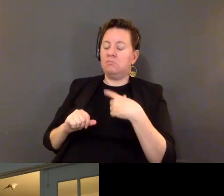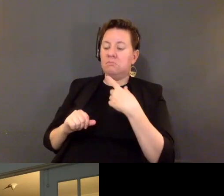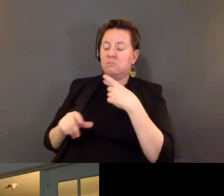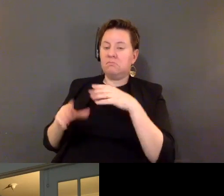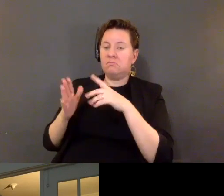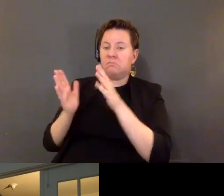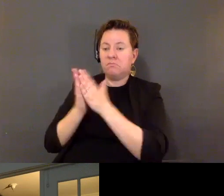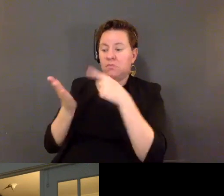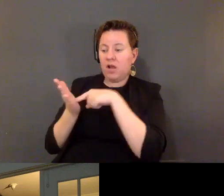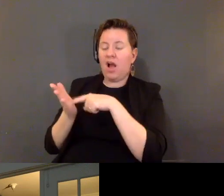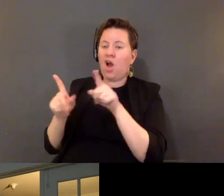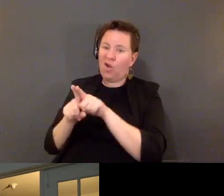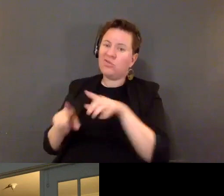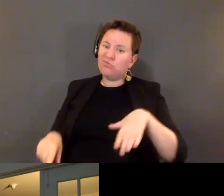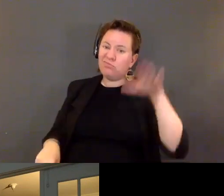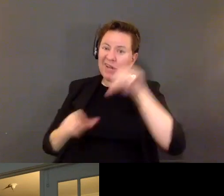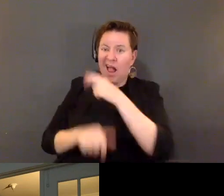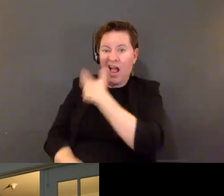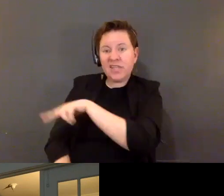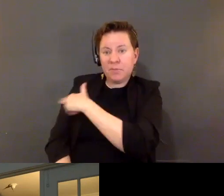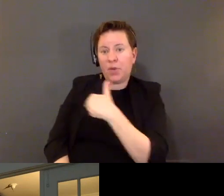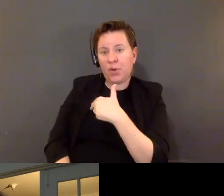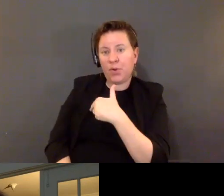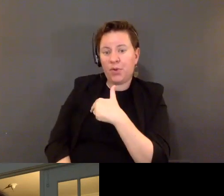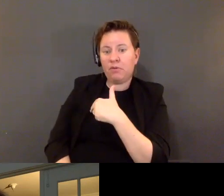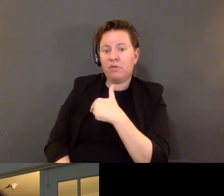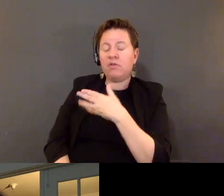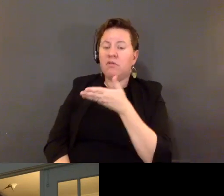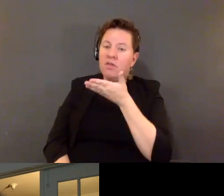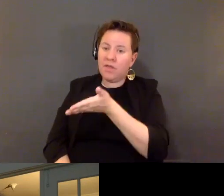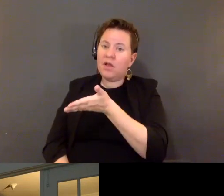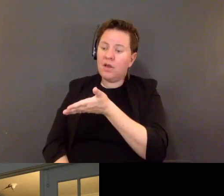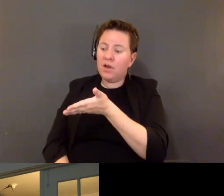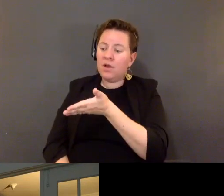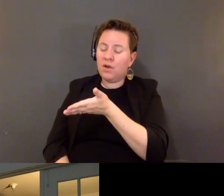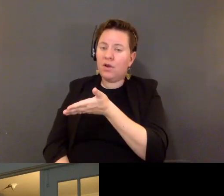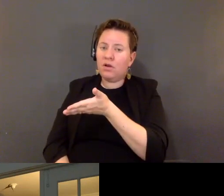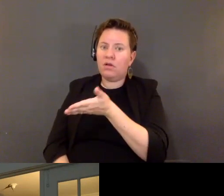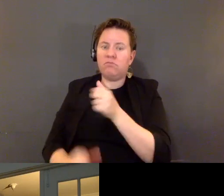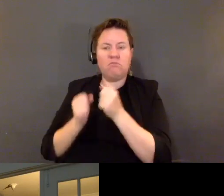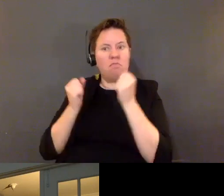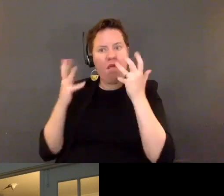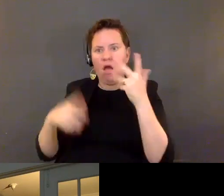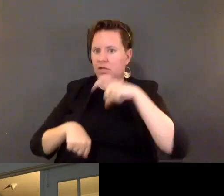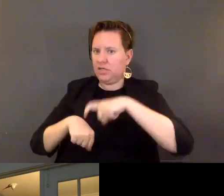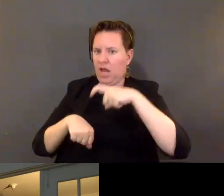up in the hospital and in the hospital um i mean i spent huge chunks in my childhood in the hospital